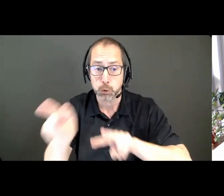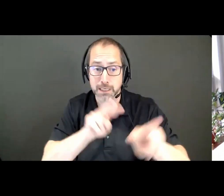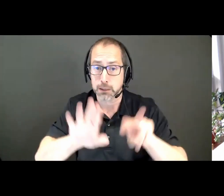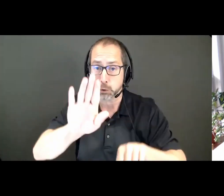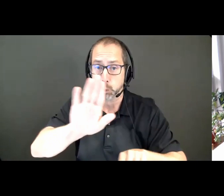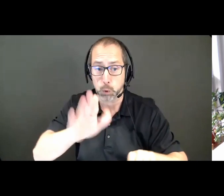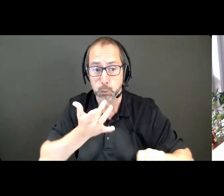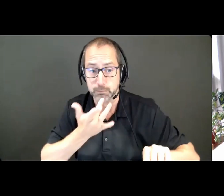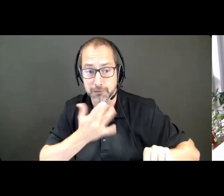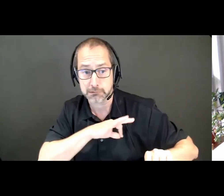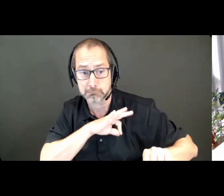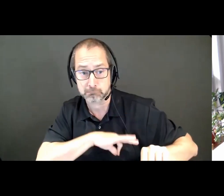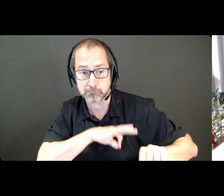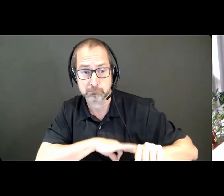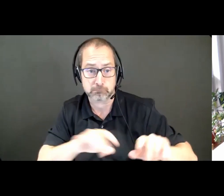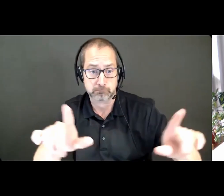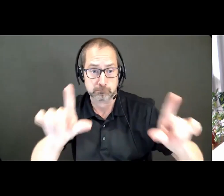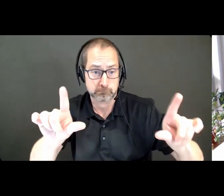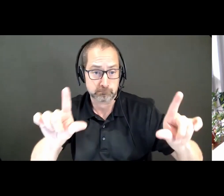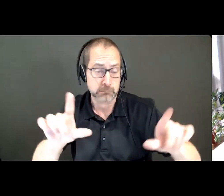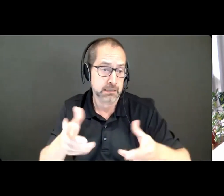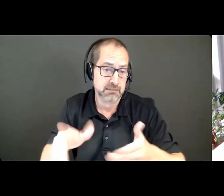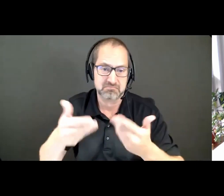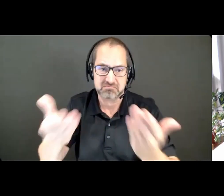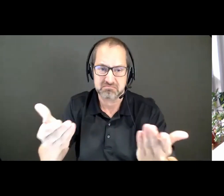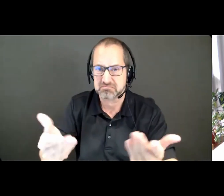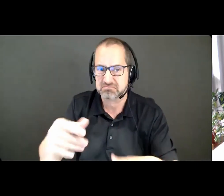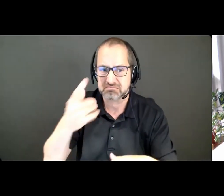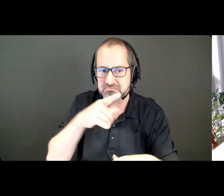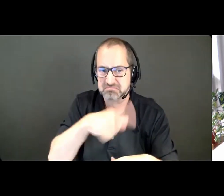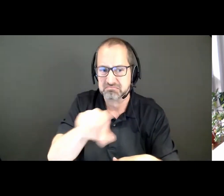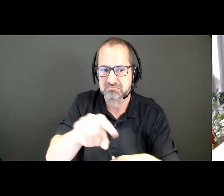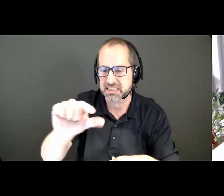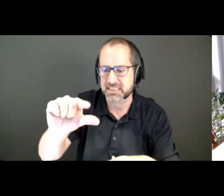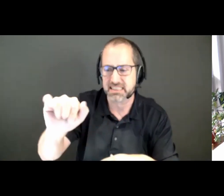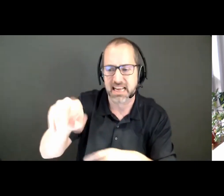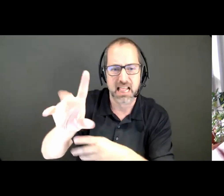this Zoom meeting room, I would suggest using the gallery screen because we might have some trouble